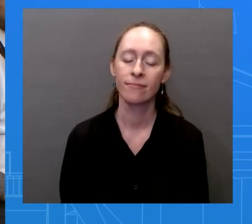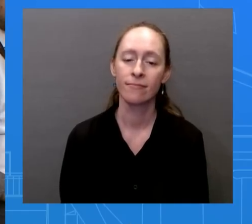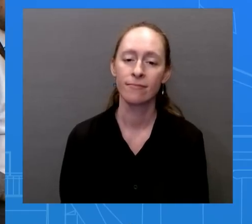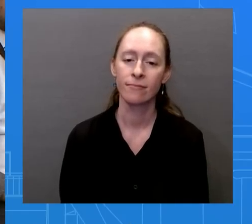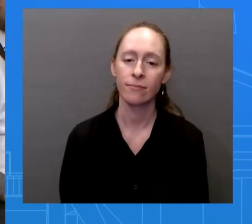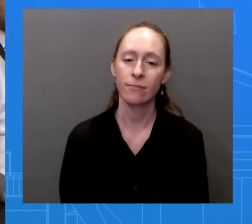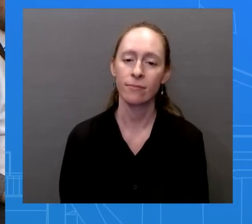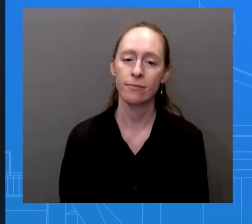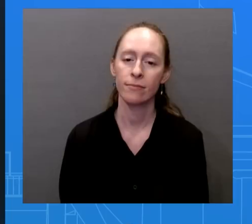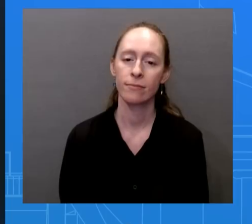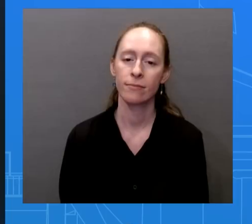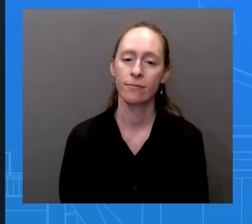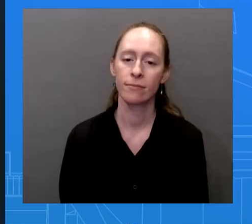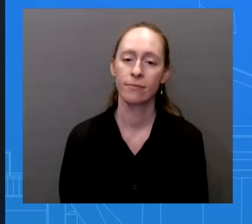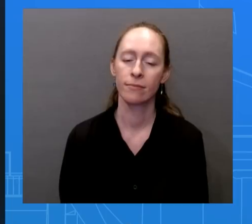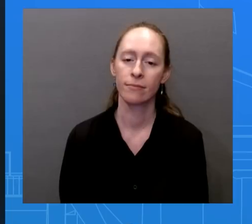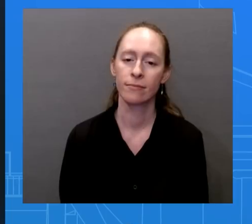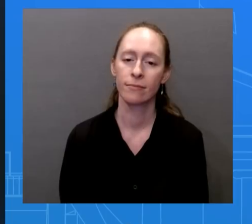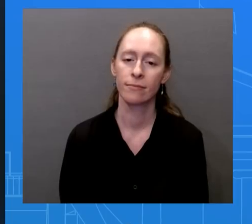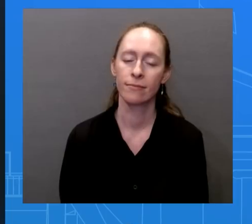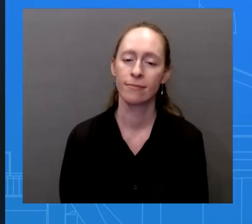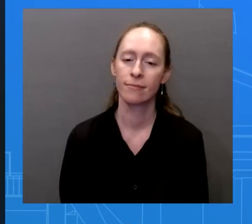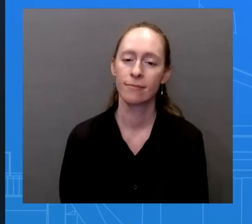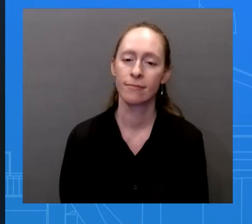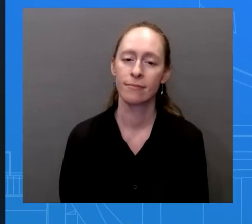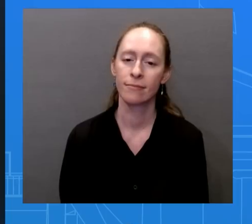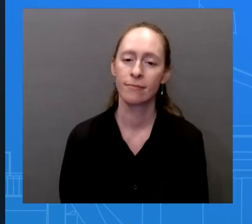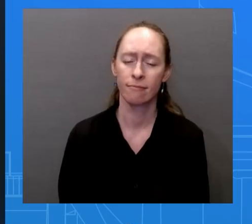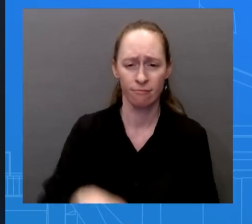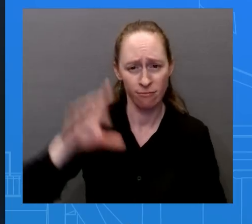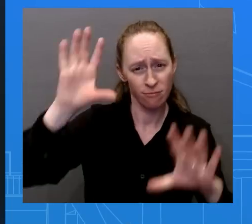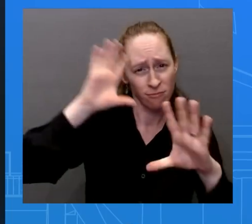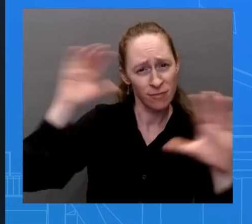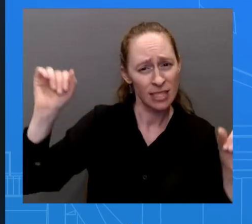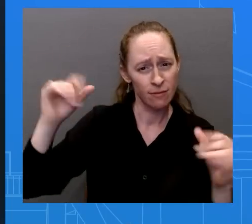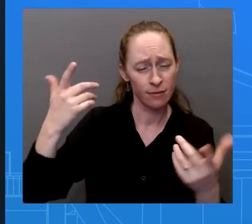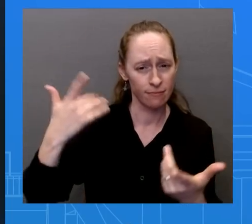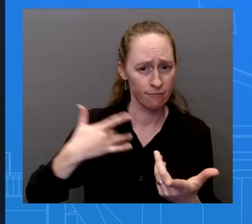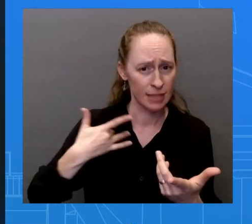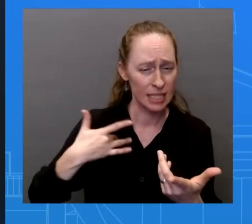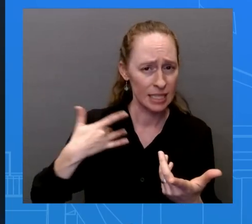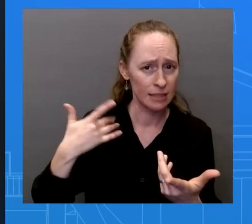Ms. Jean-Pierre: Don't have a timeline. But we've been clear -- again, I don't want to get ahead of this review process